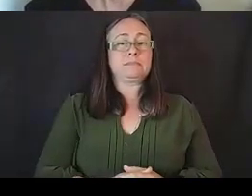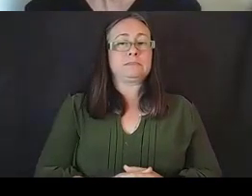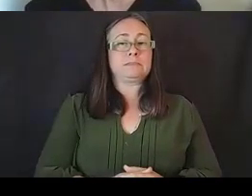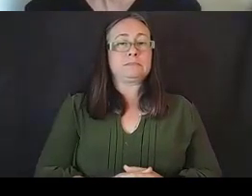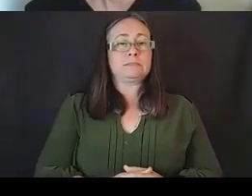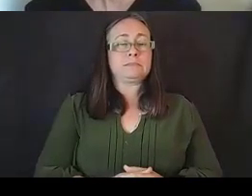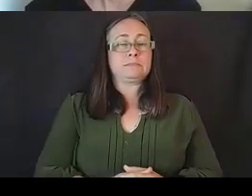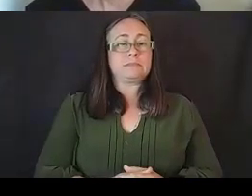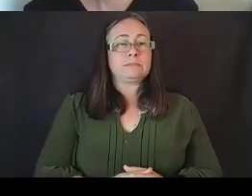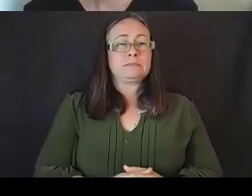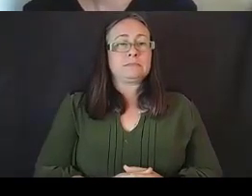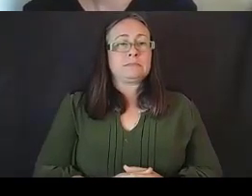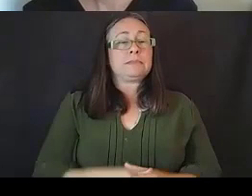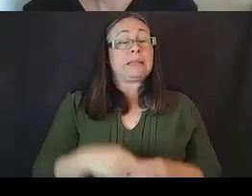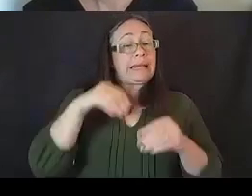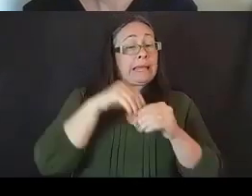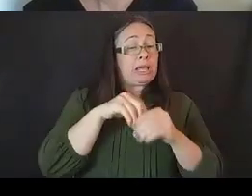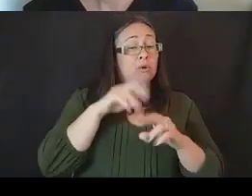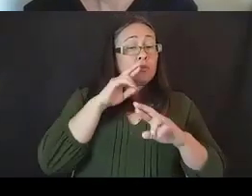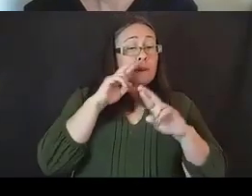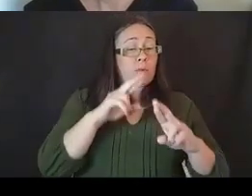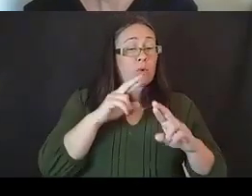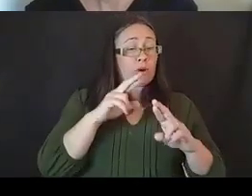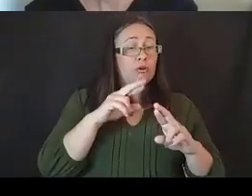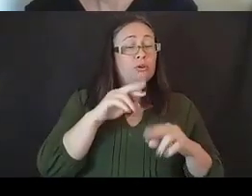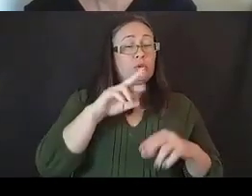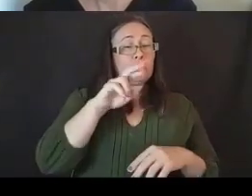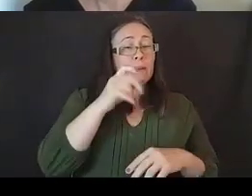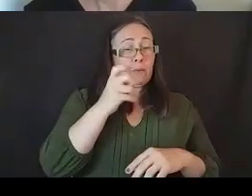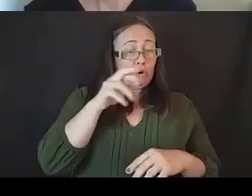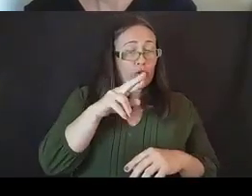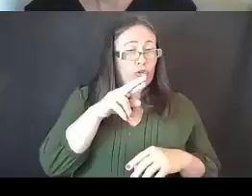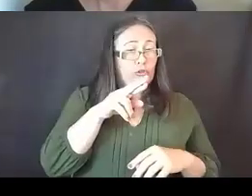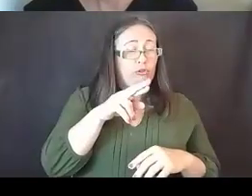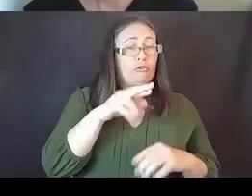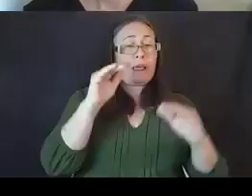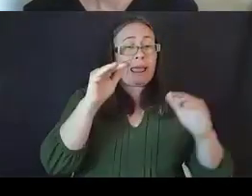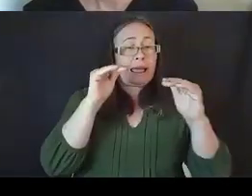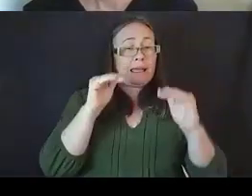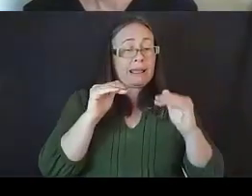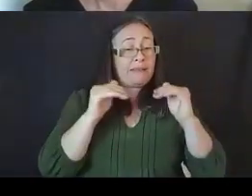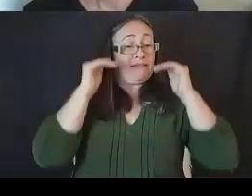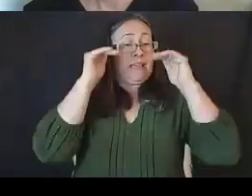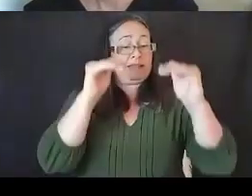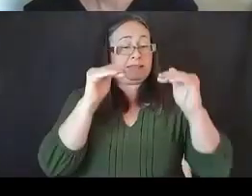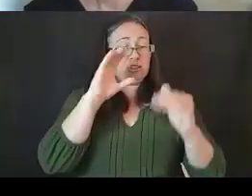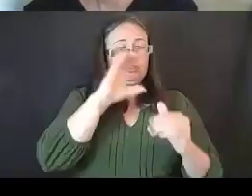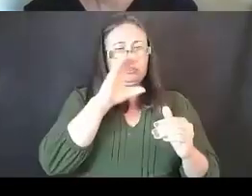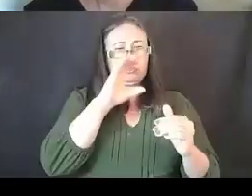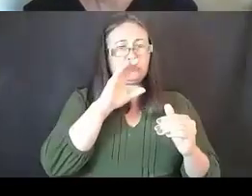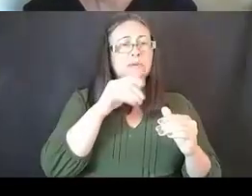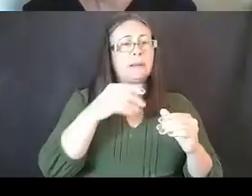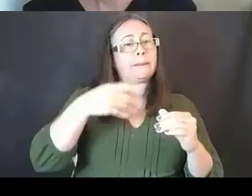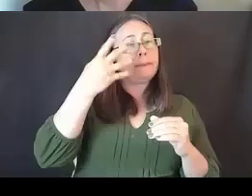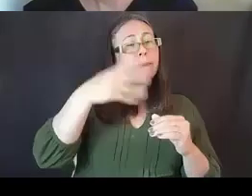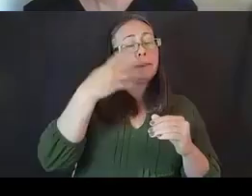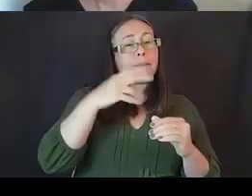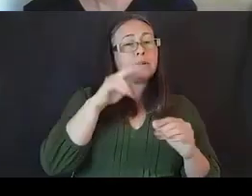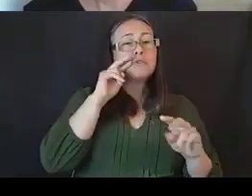So in RePORTER to get to the full advanced search form you can just scroll down and it starts off by showing you the abbreviated search form,